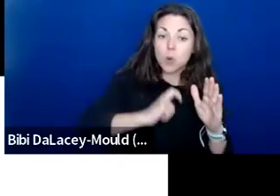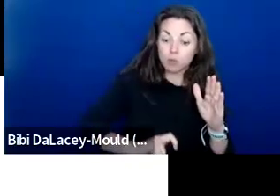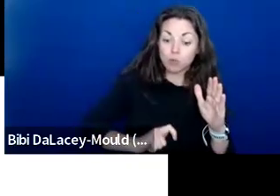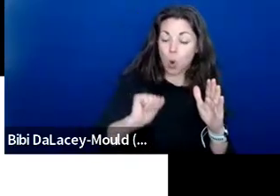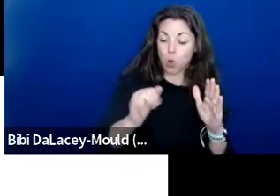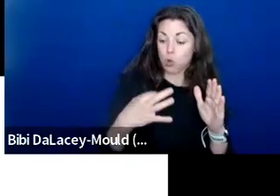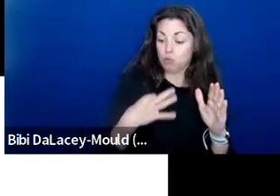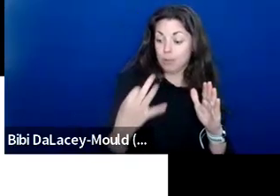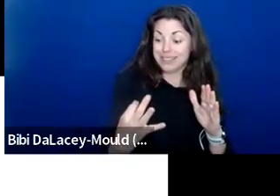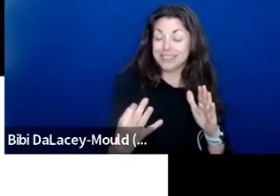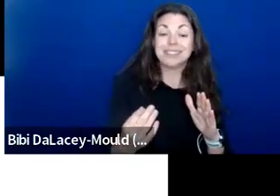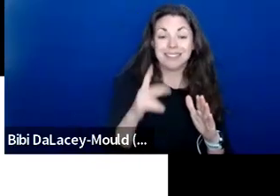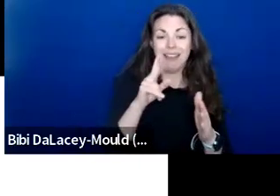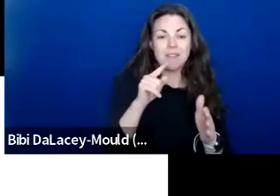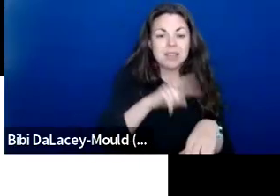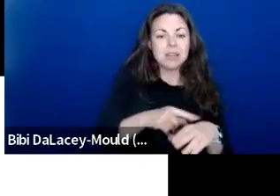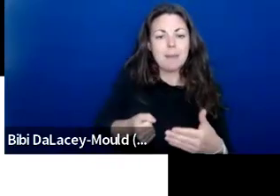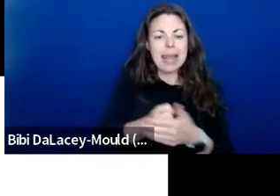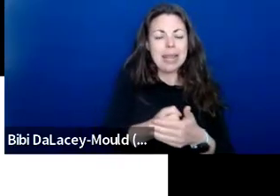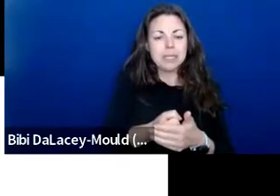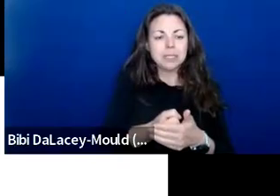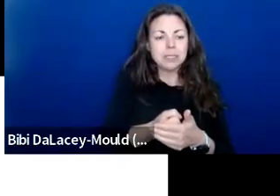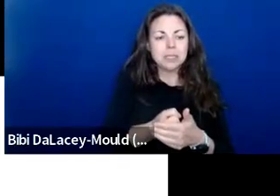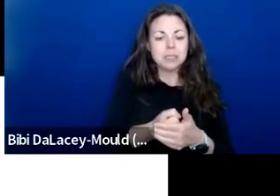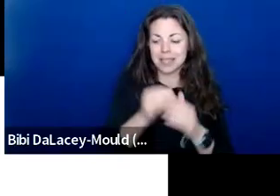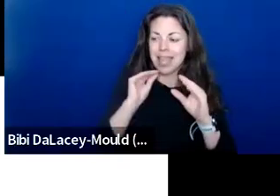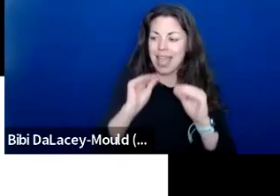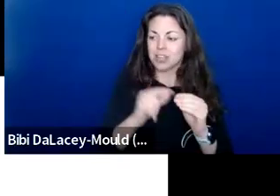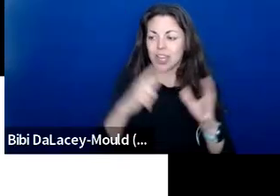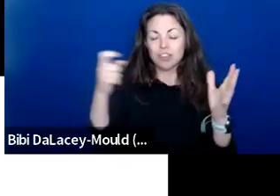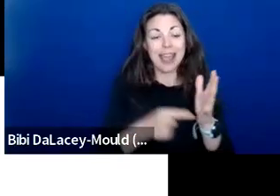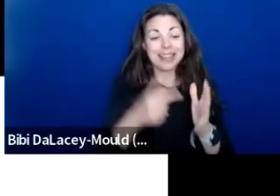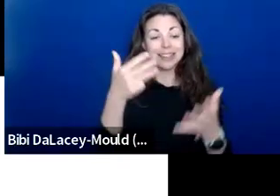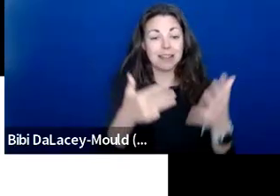is often time-limited. The Education Act of 1996 limits